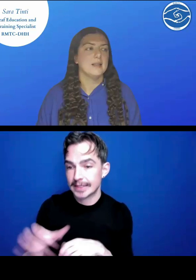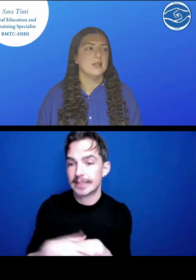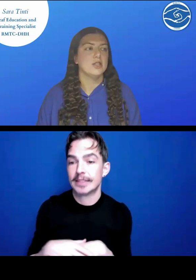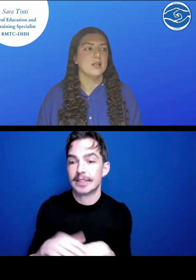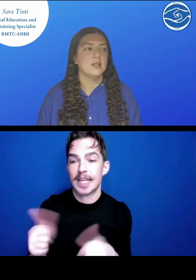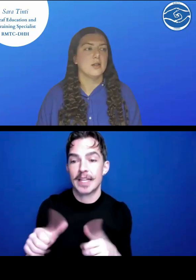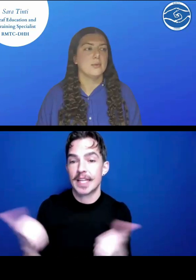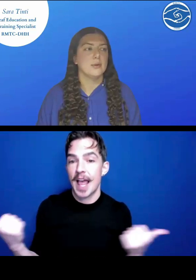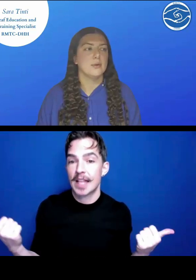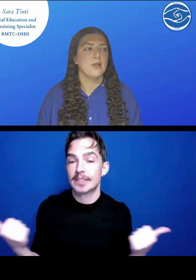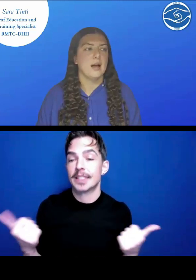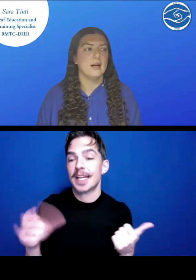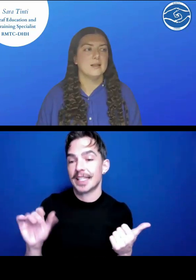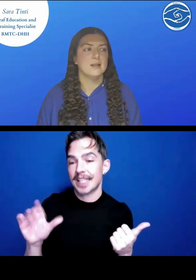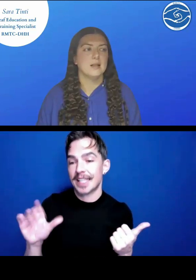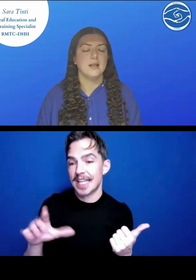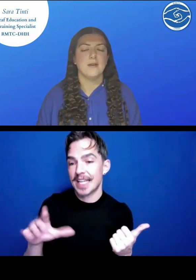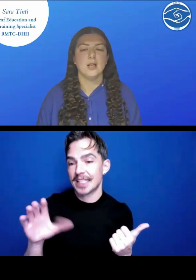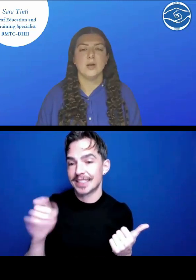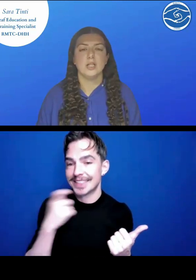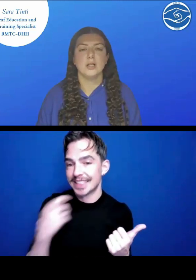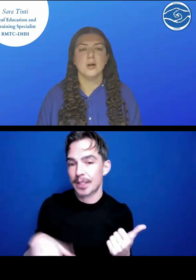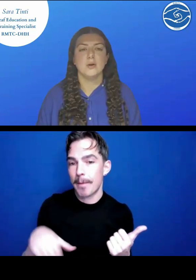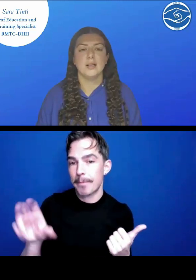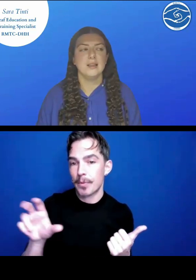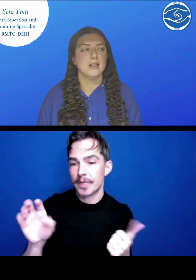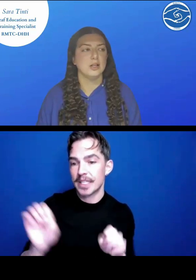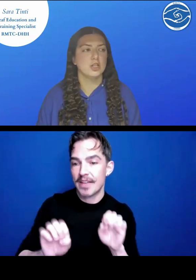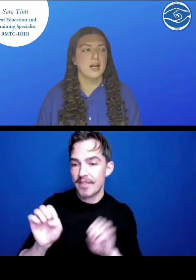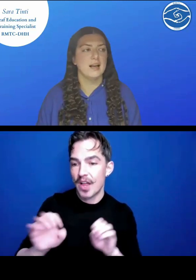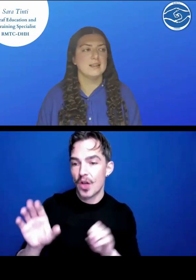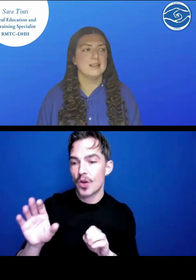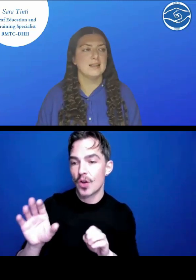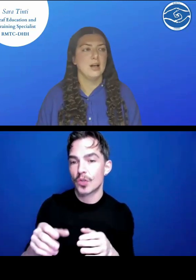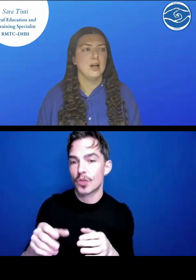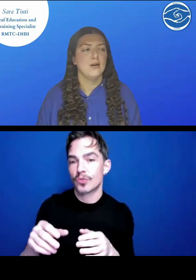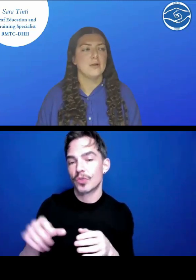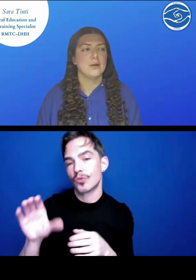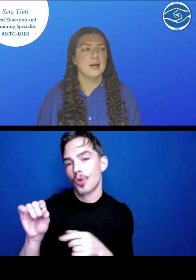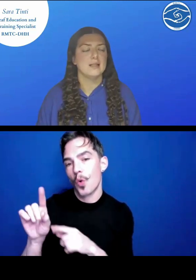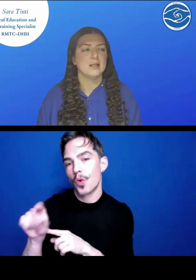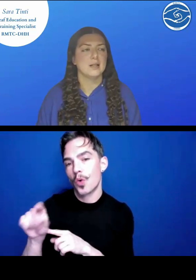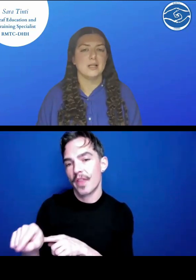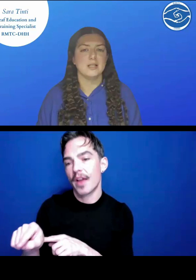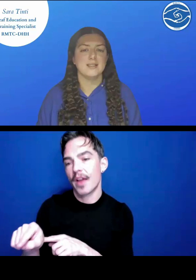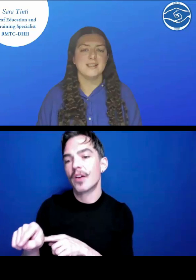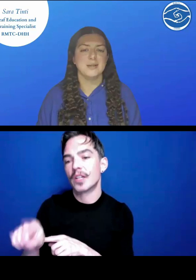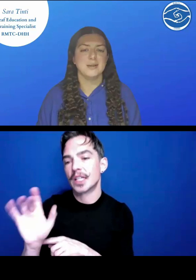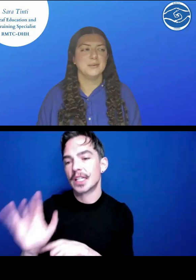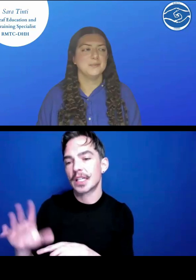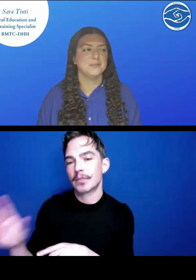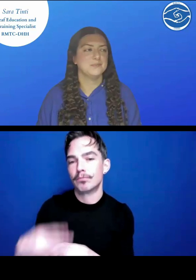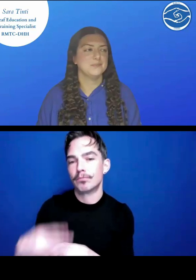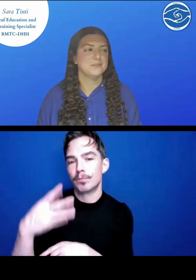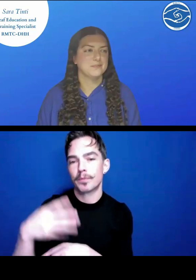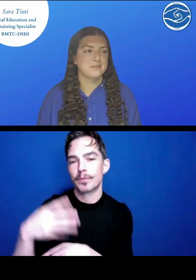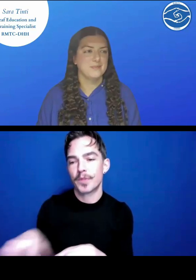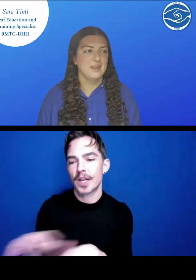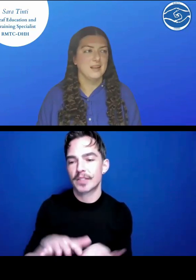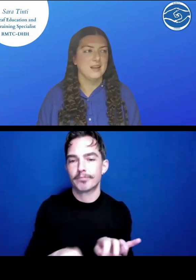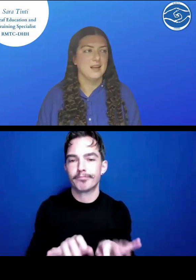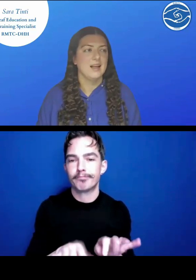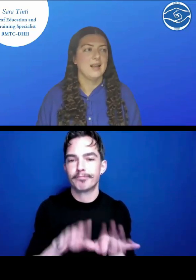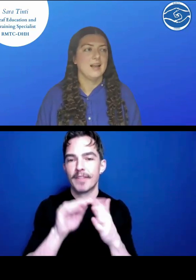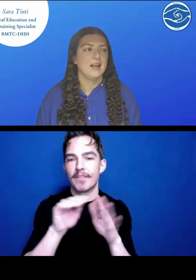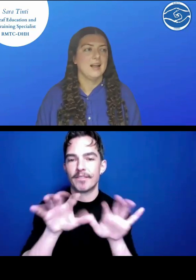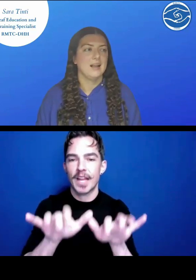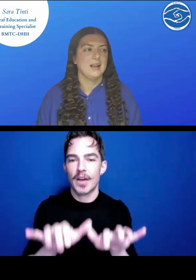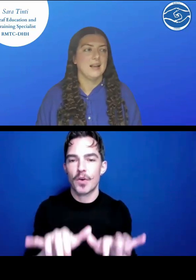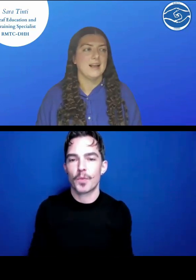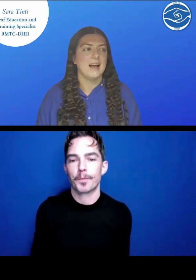Candace just threw that evaluation code in the chat for you guys to go and do.